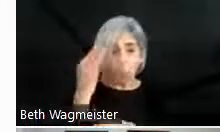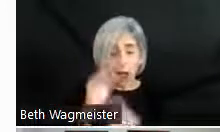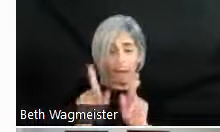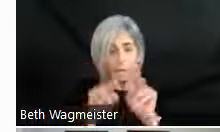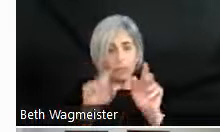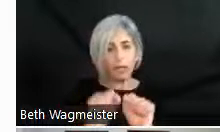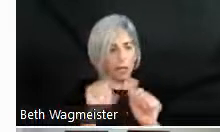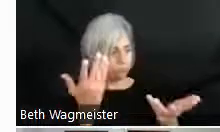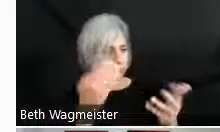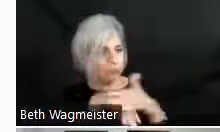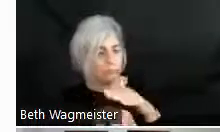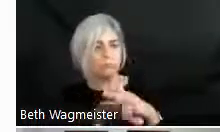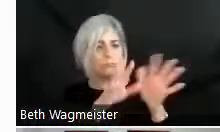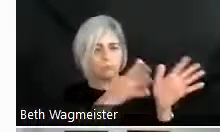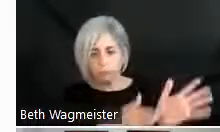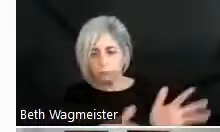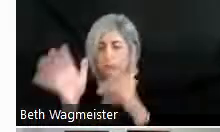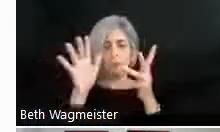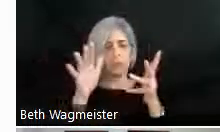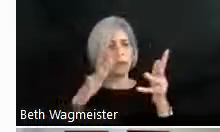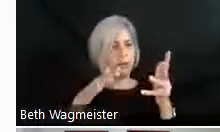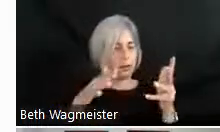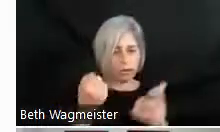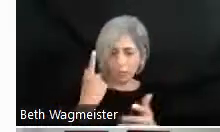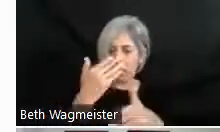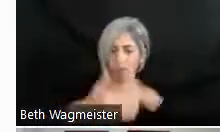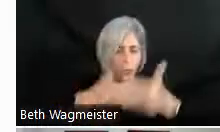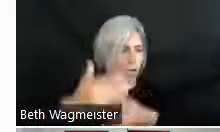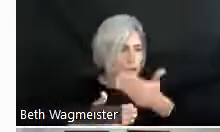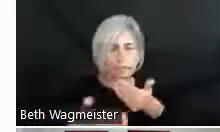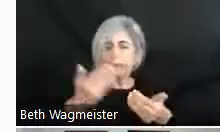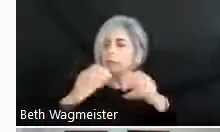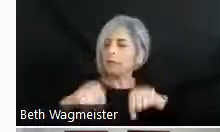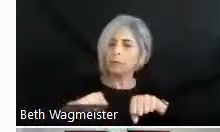through a flow of buying the process as easily as possible. We need to do that as well when